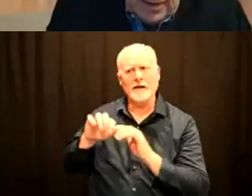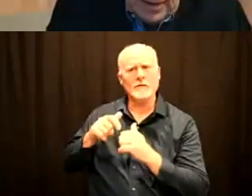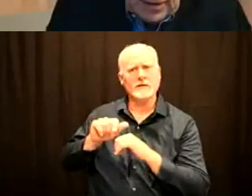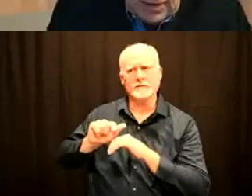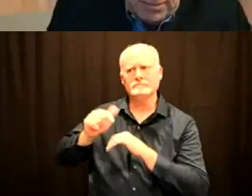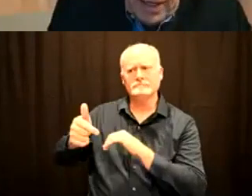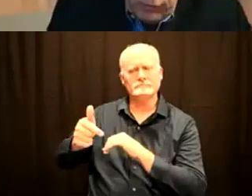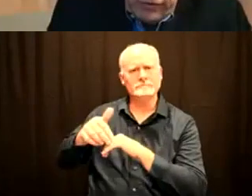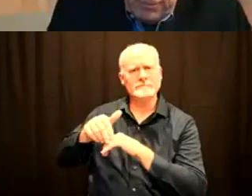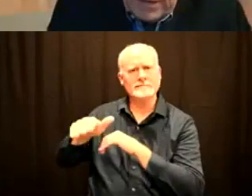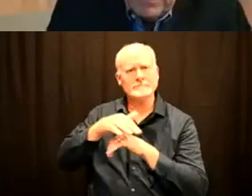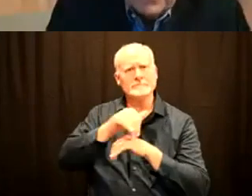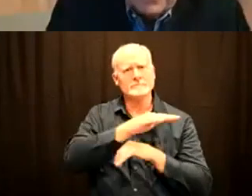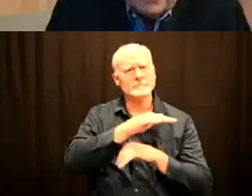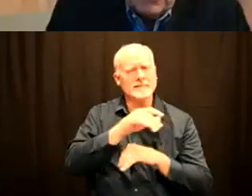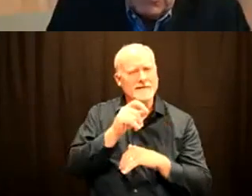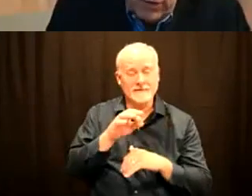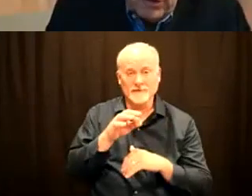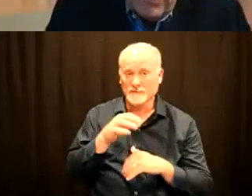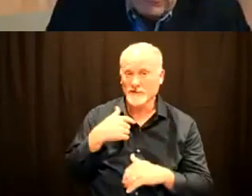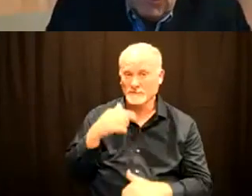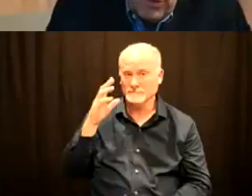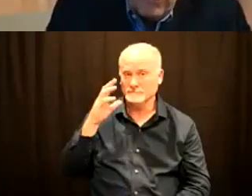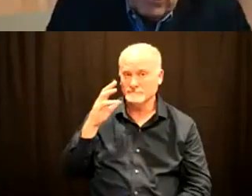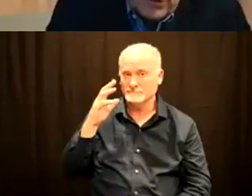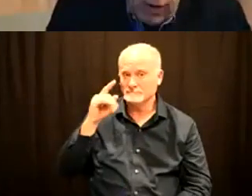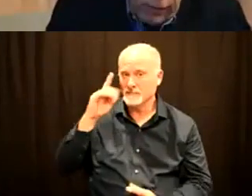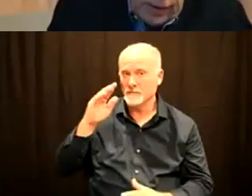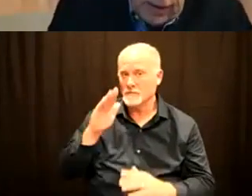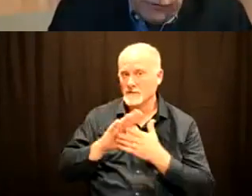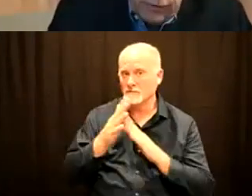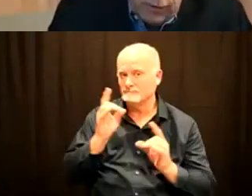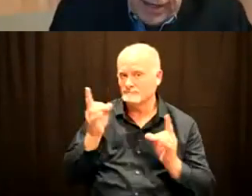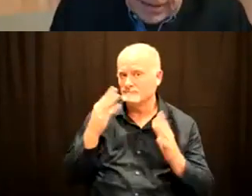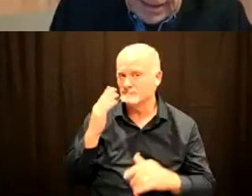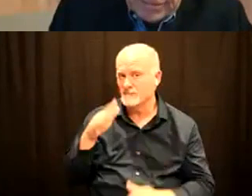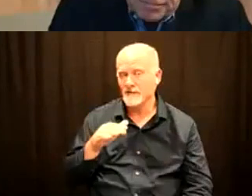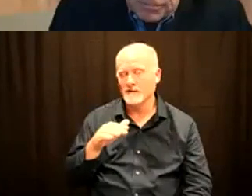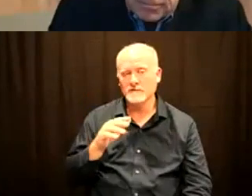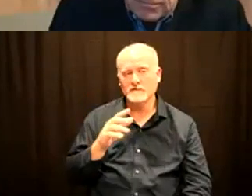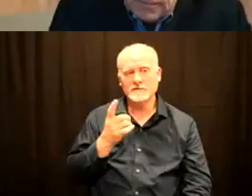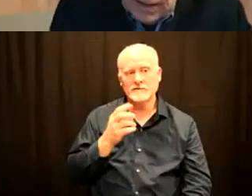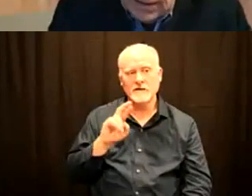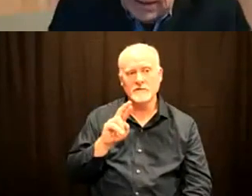as bad as we expect that they are going to dr lord and rue is representing us on that uh in